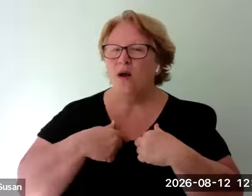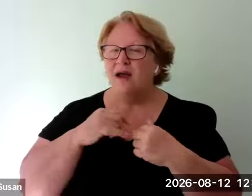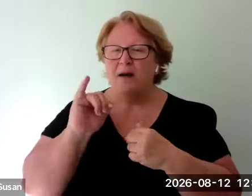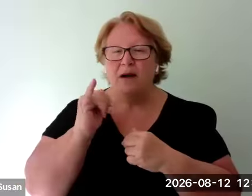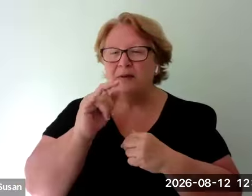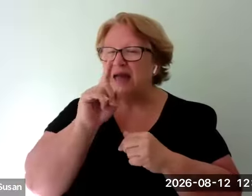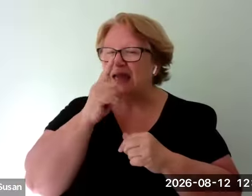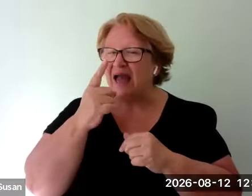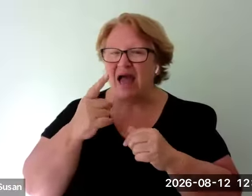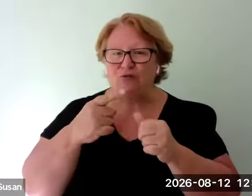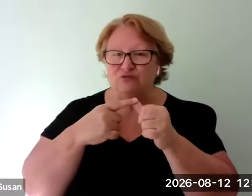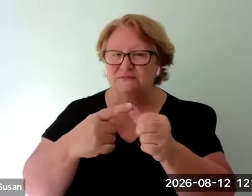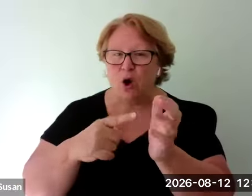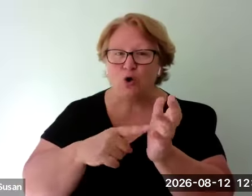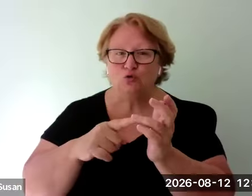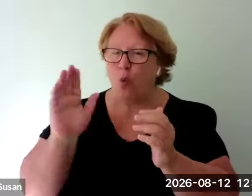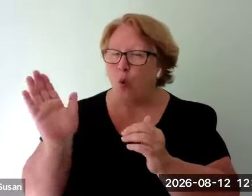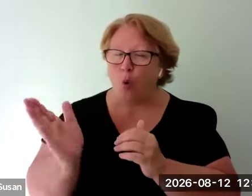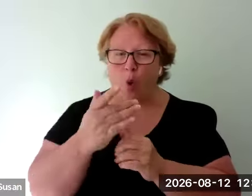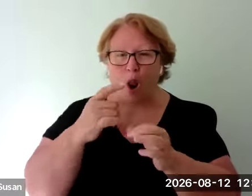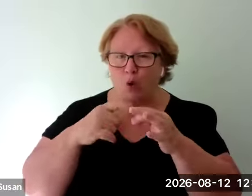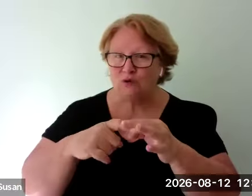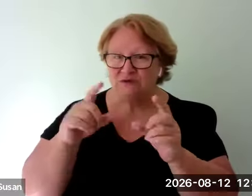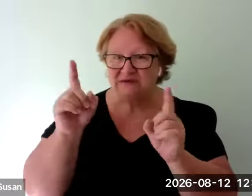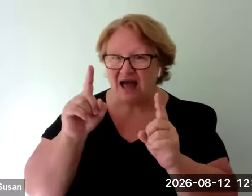and the Q&A to make sure we address your questions. We